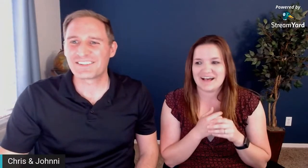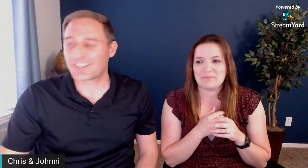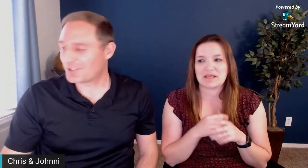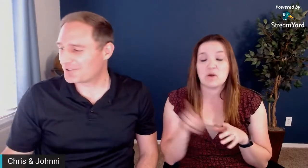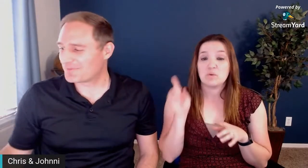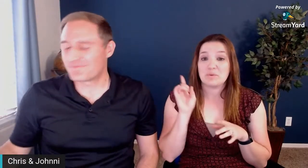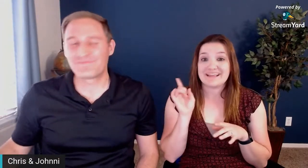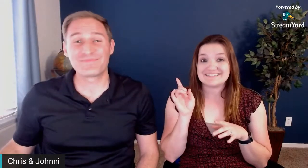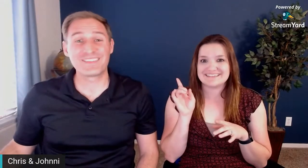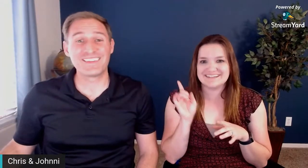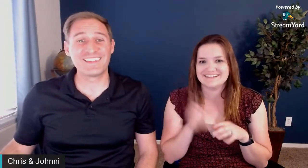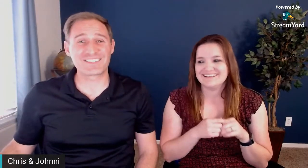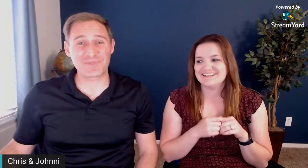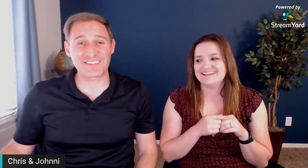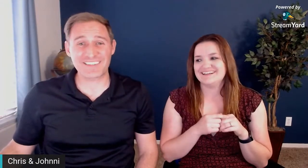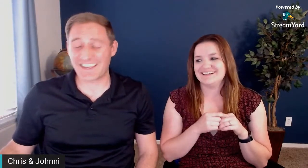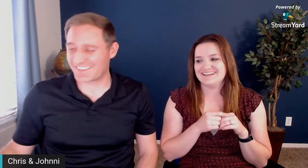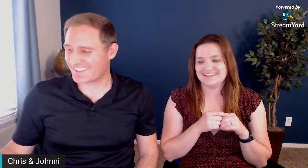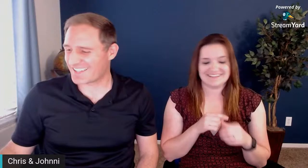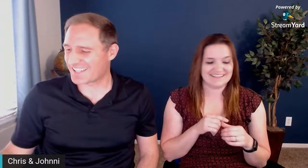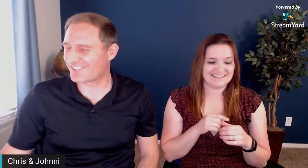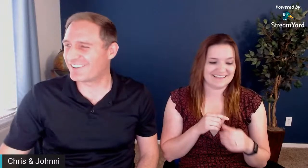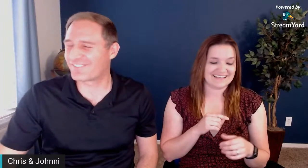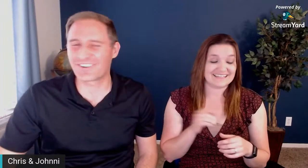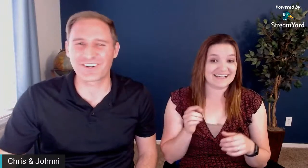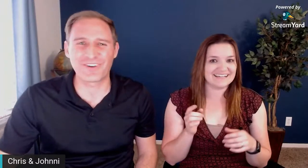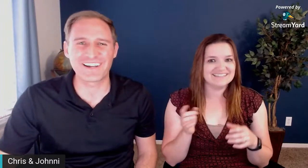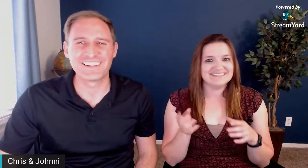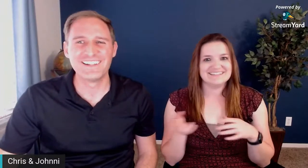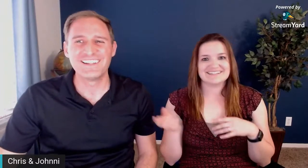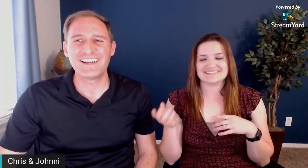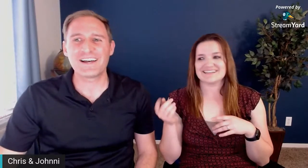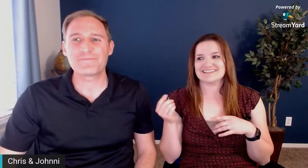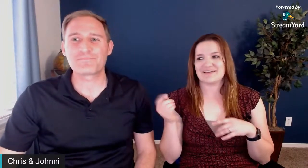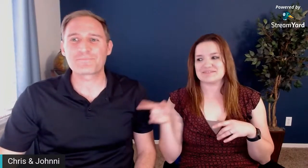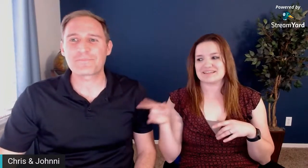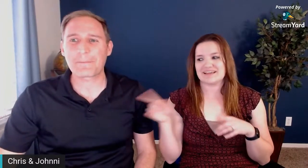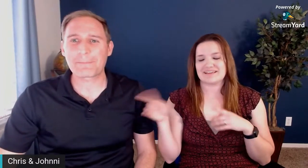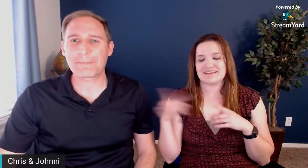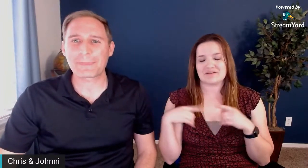i'm like wait this will be your last the last one for a little while right that one's getting that